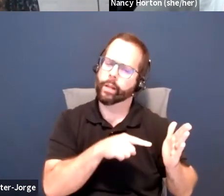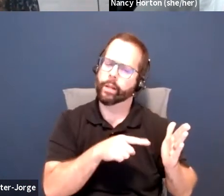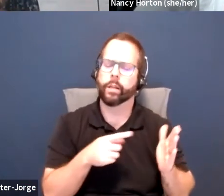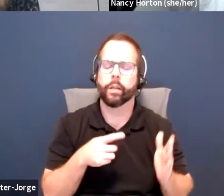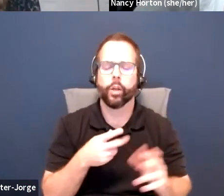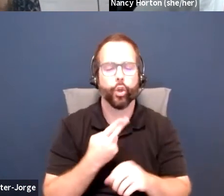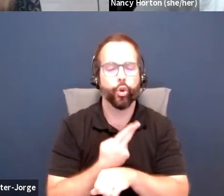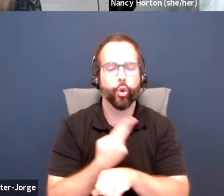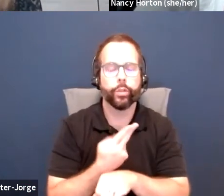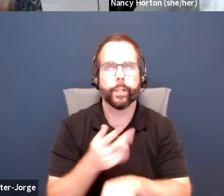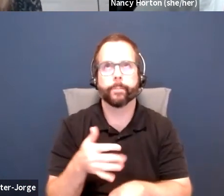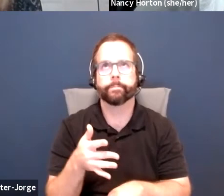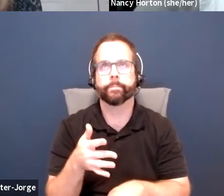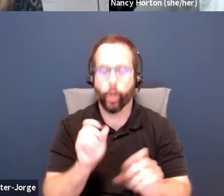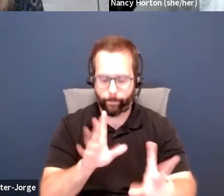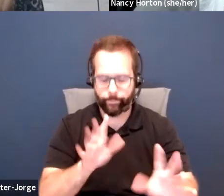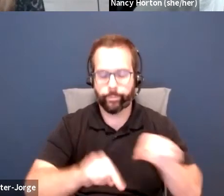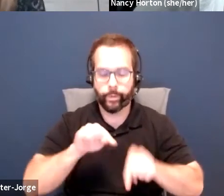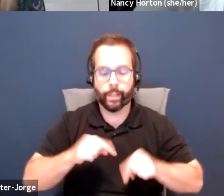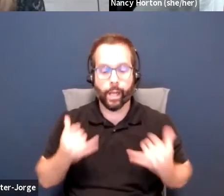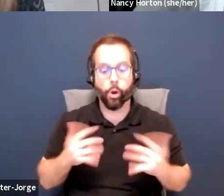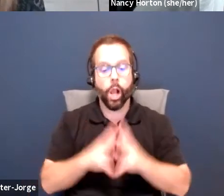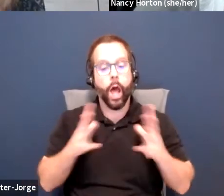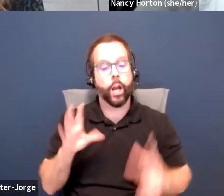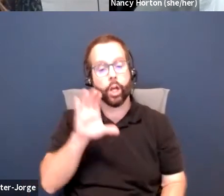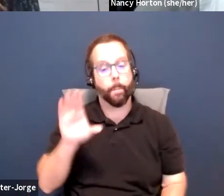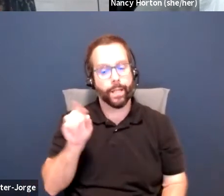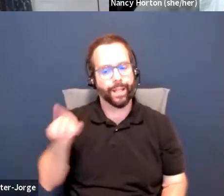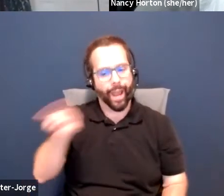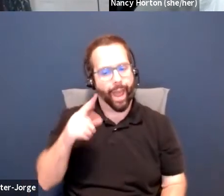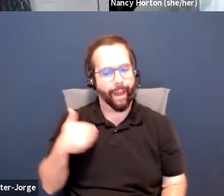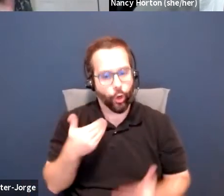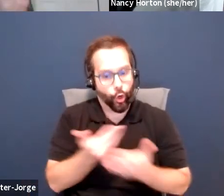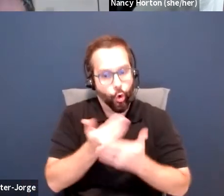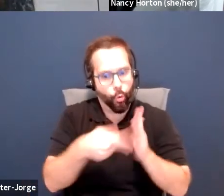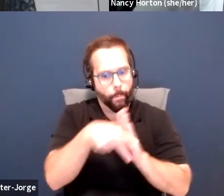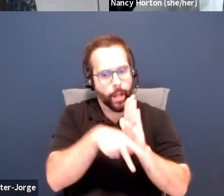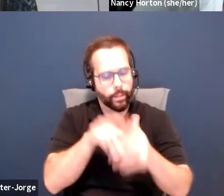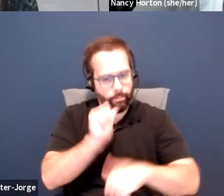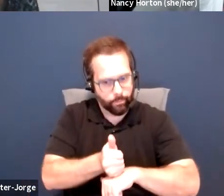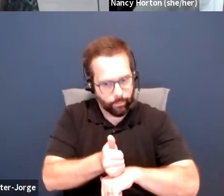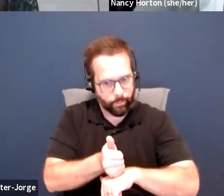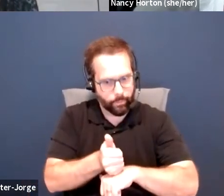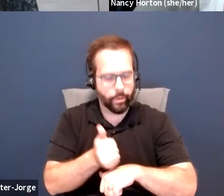workplace policies. It, you know, requirements such as using -- because because a lot of employers now have